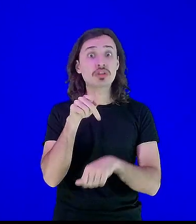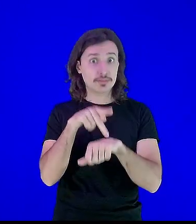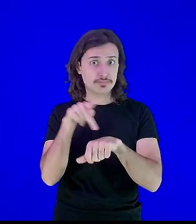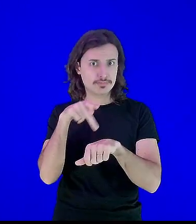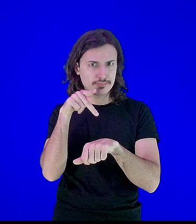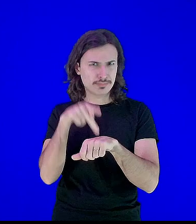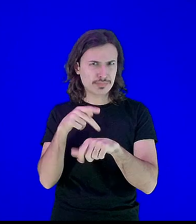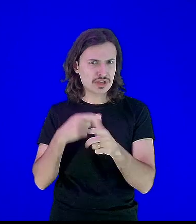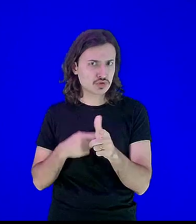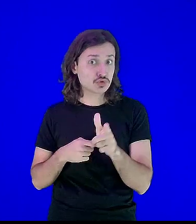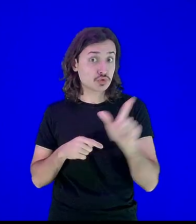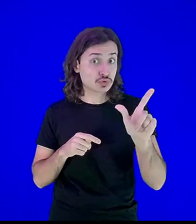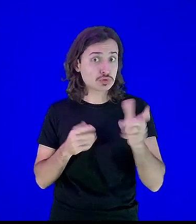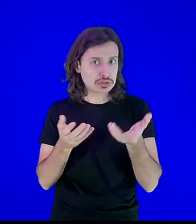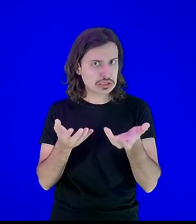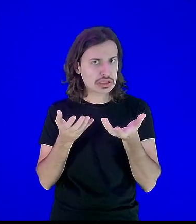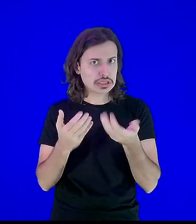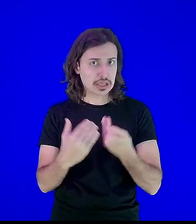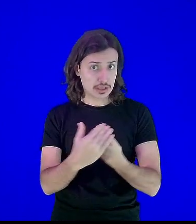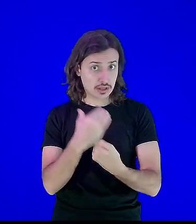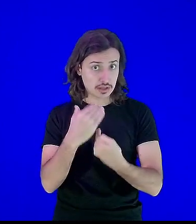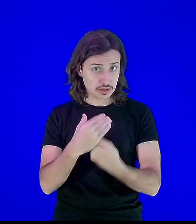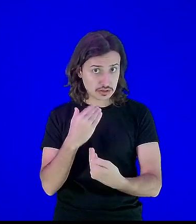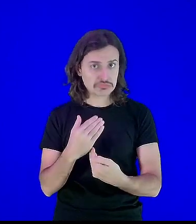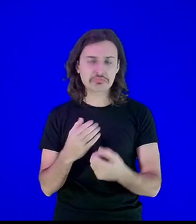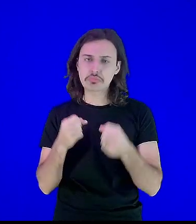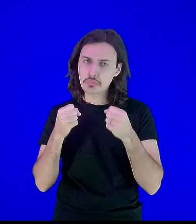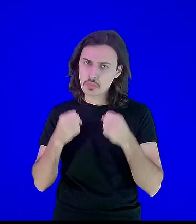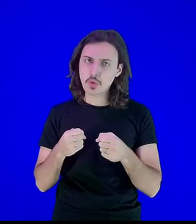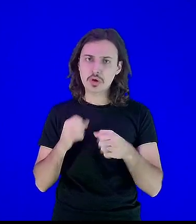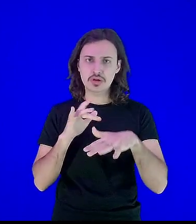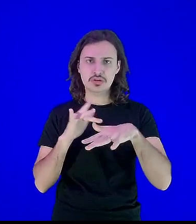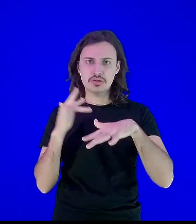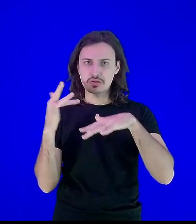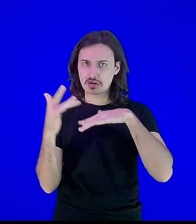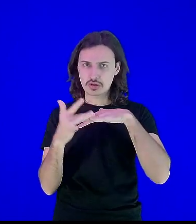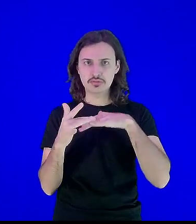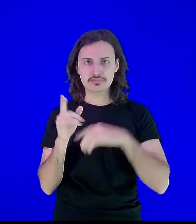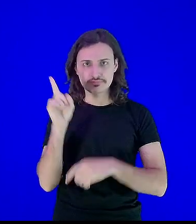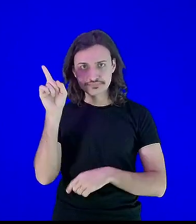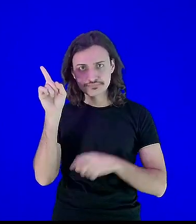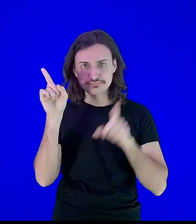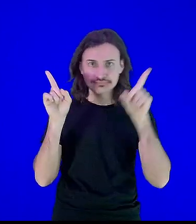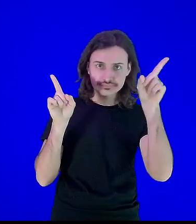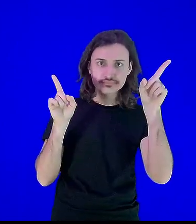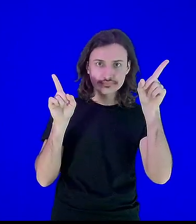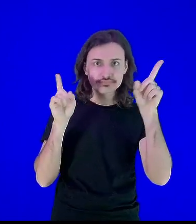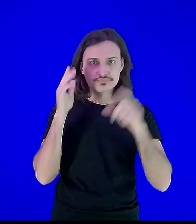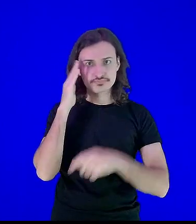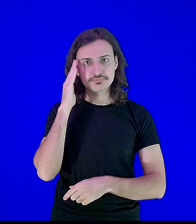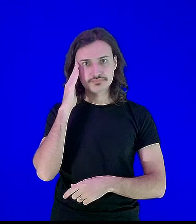you will be seeing my LinkedIn and my email somewhere around here